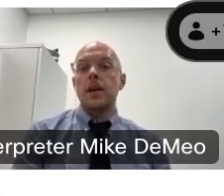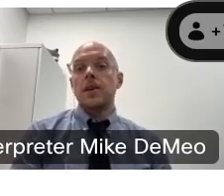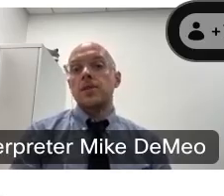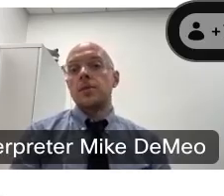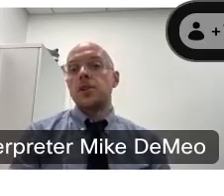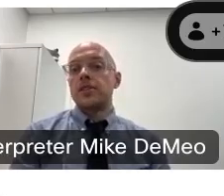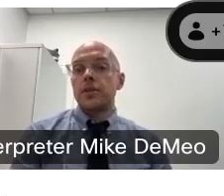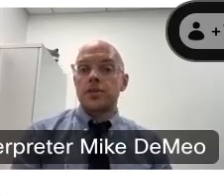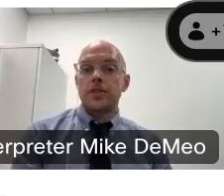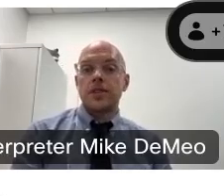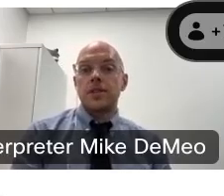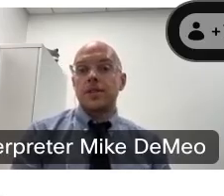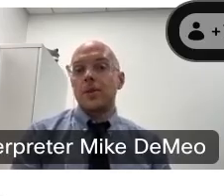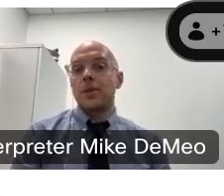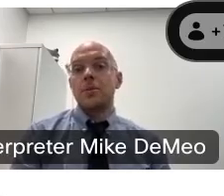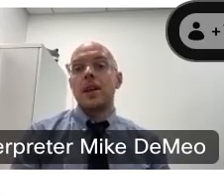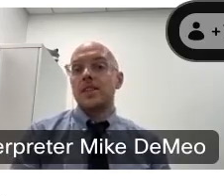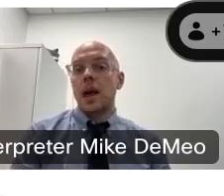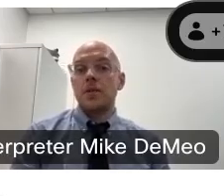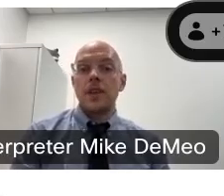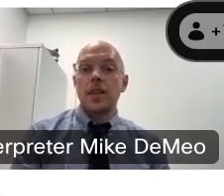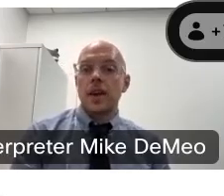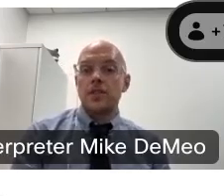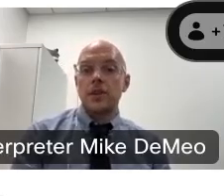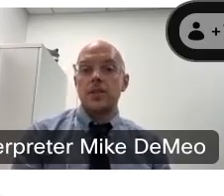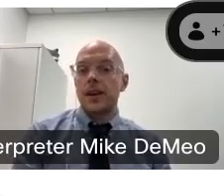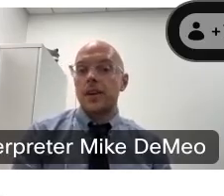due to budgetary restrictions or depending on the time of night that that show is aired.